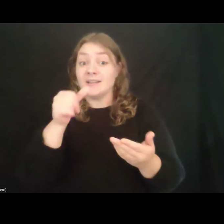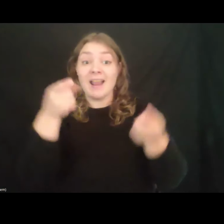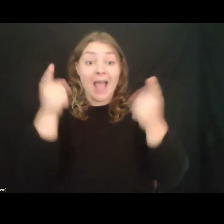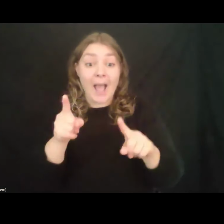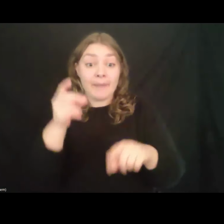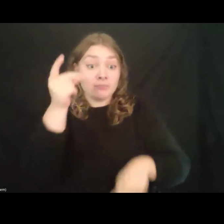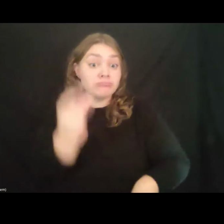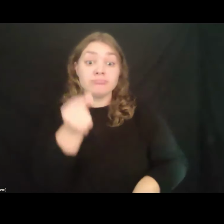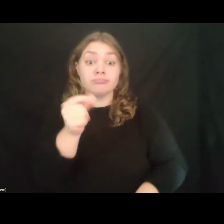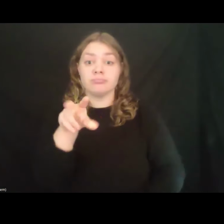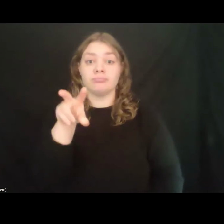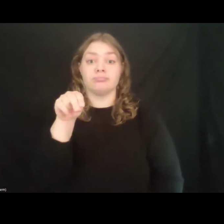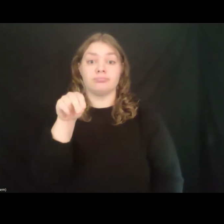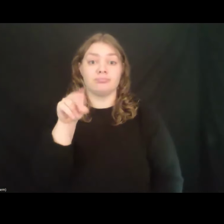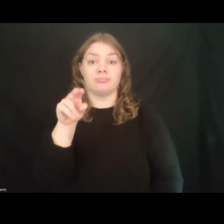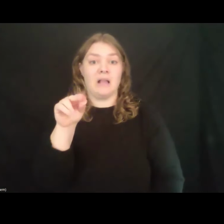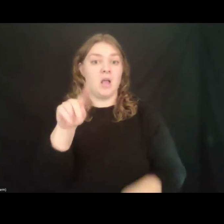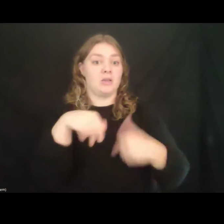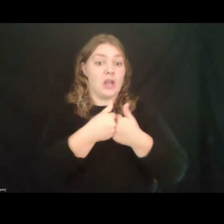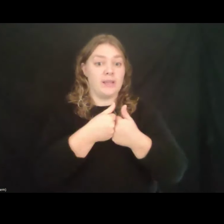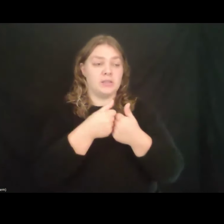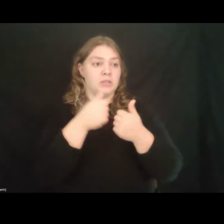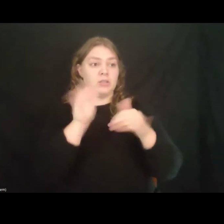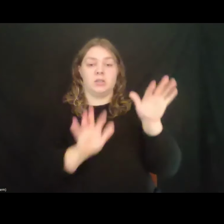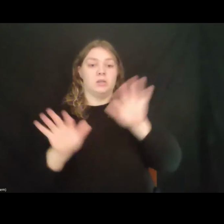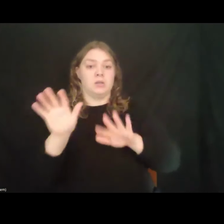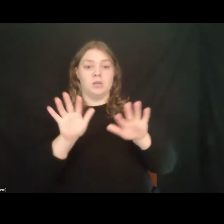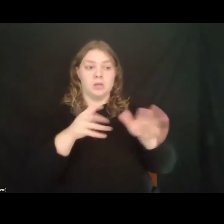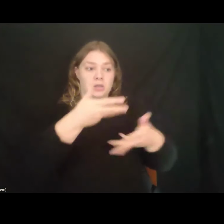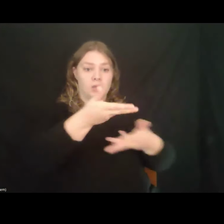was some challenges because anytime you're dealing with different people um you're dealing with a lot